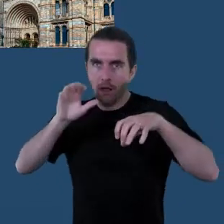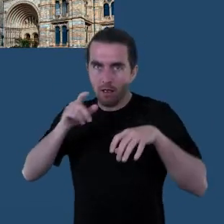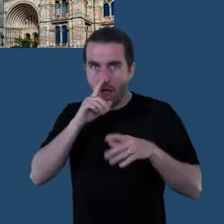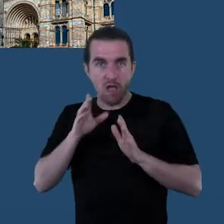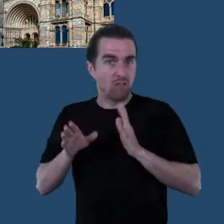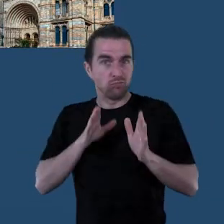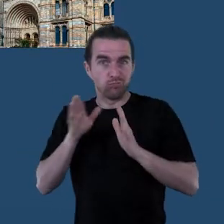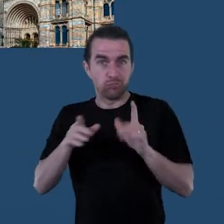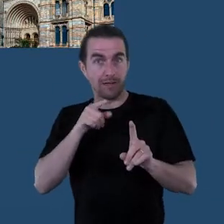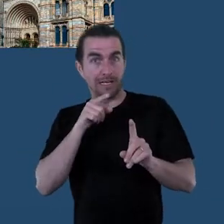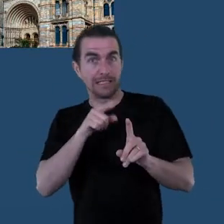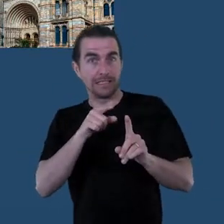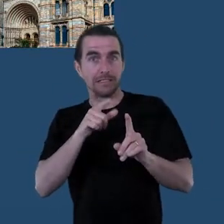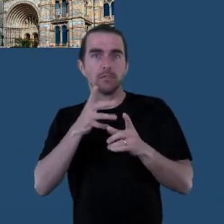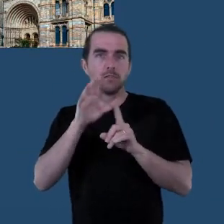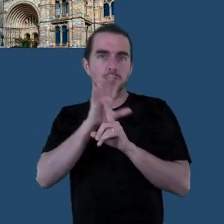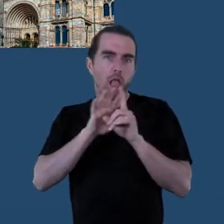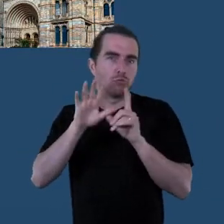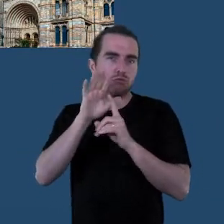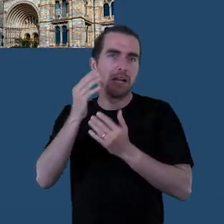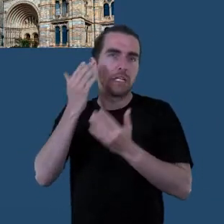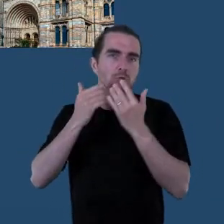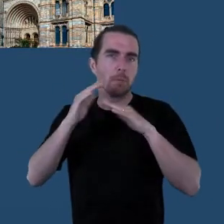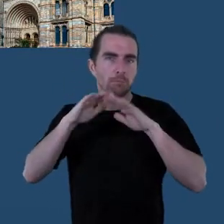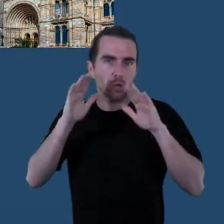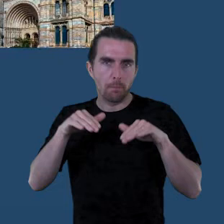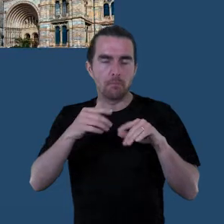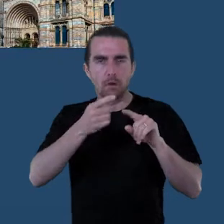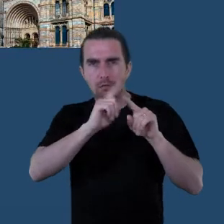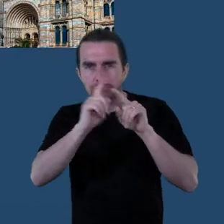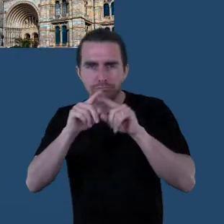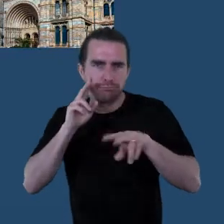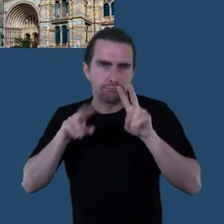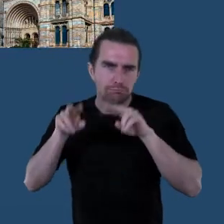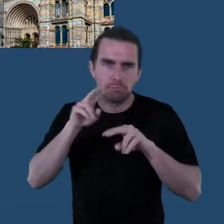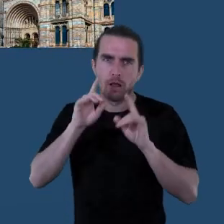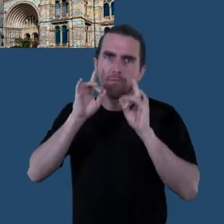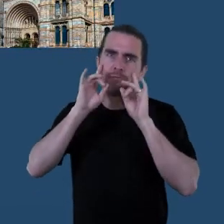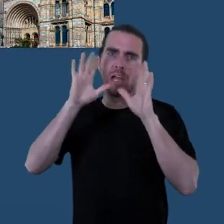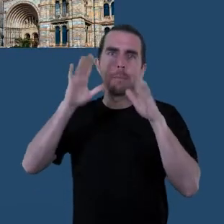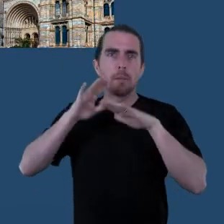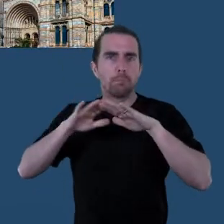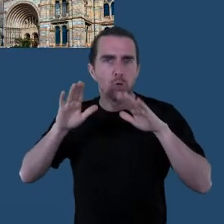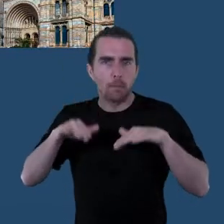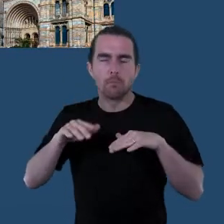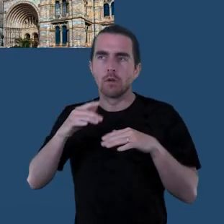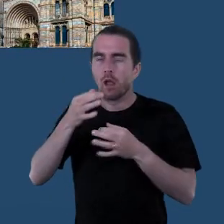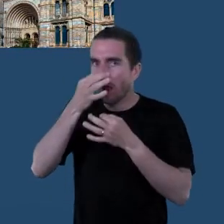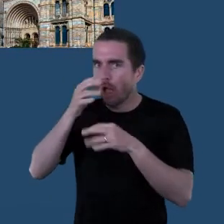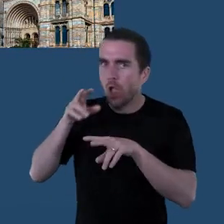including the Natural History Museum and Imperial College and many other world famous museums and attractions.